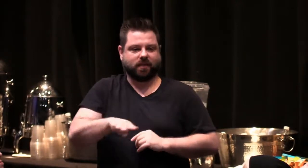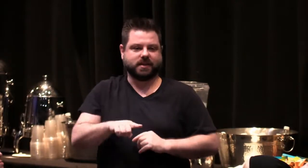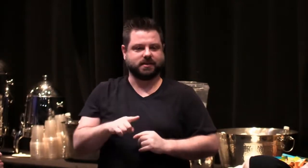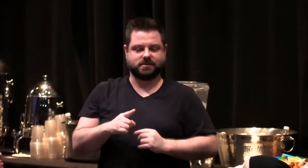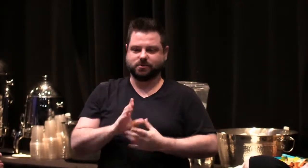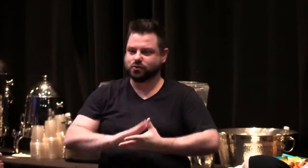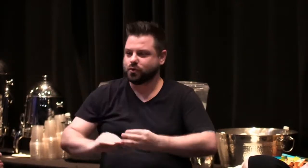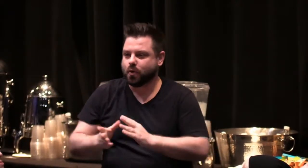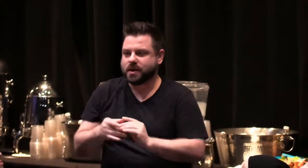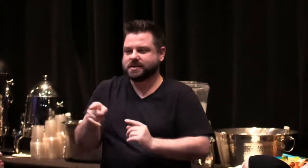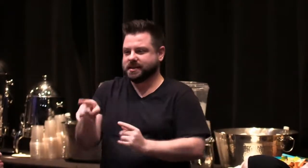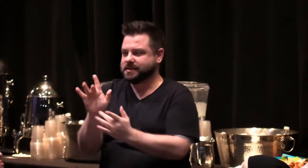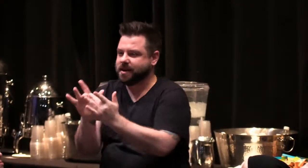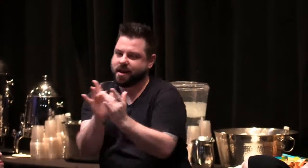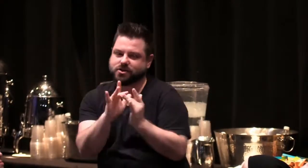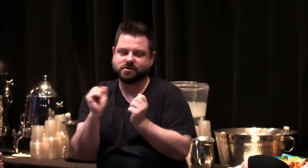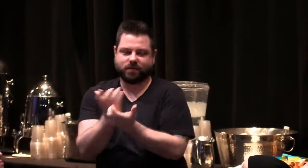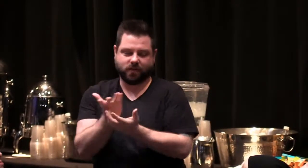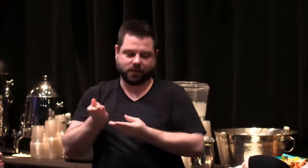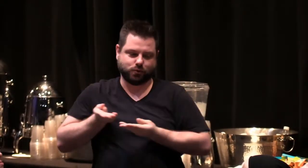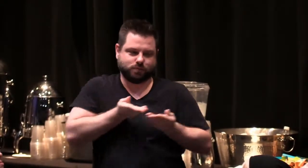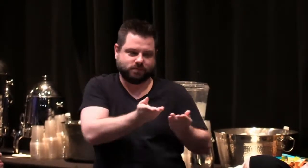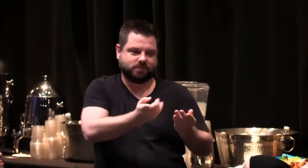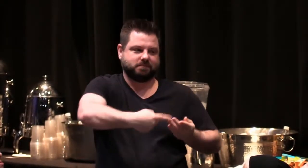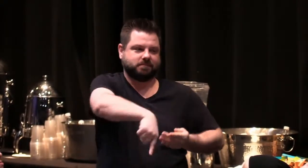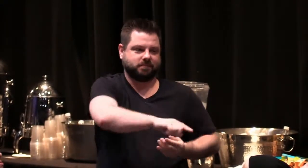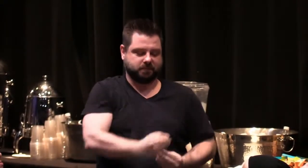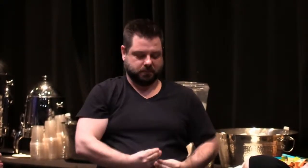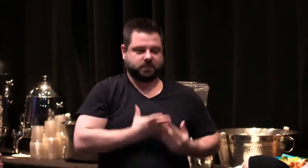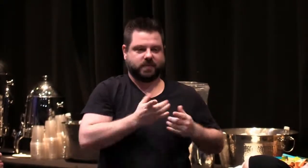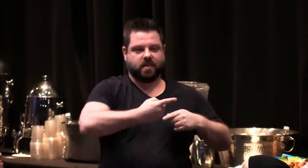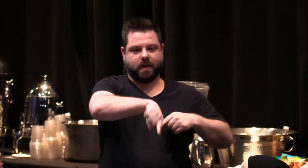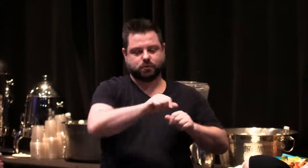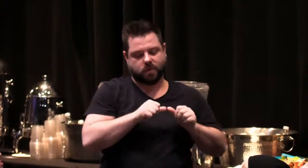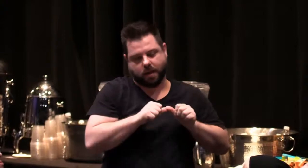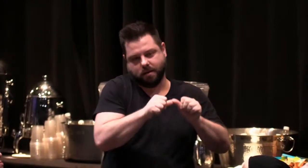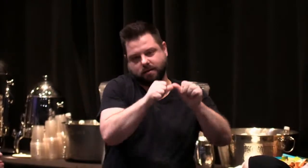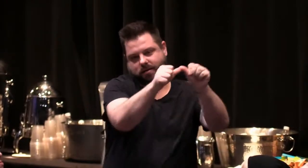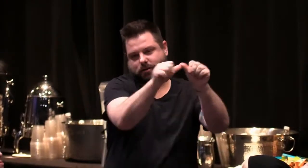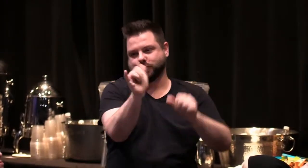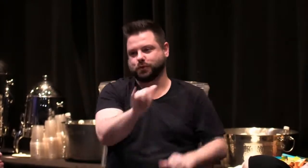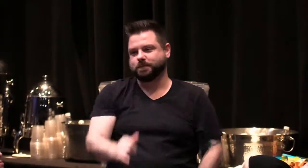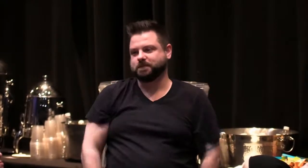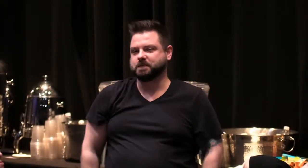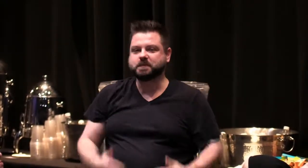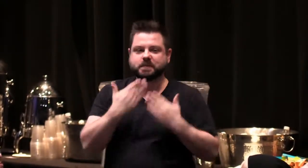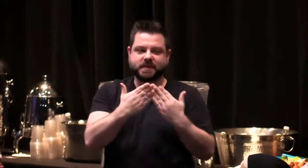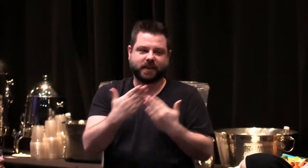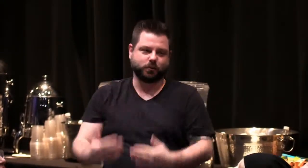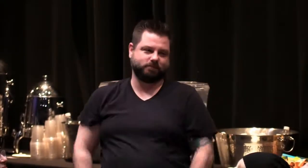so I'm planning to bring back all that I absorbed here, and to share it with them, so that they can